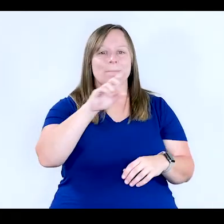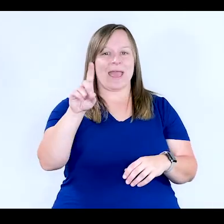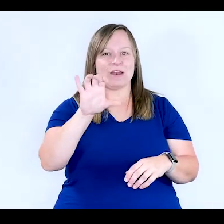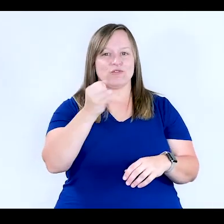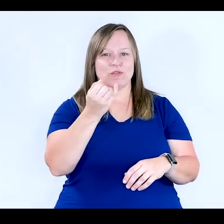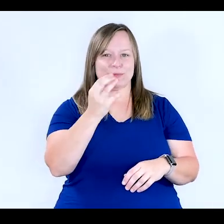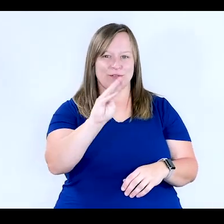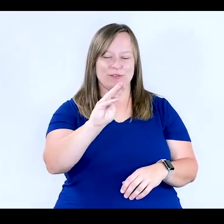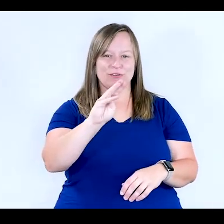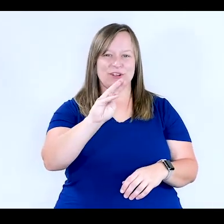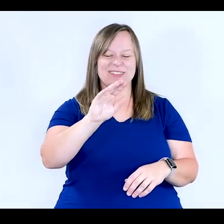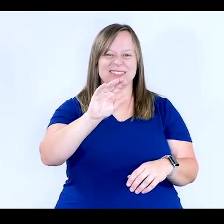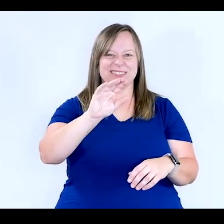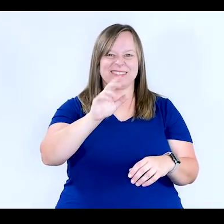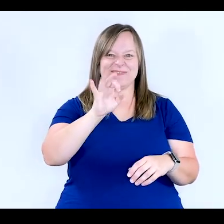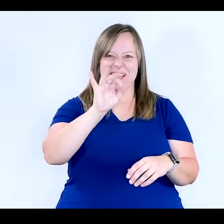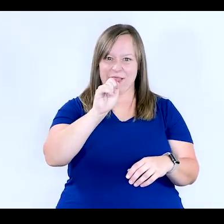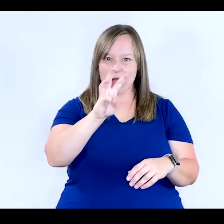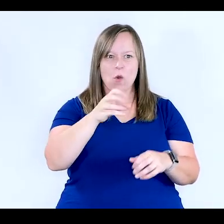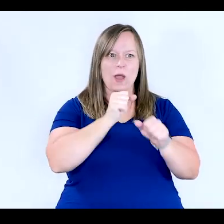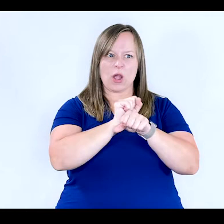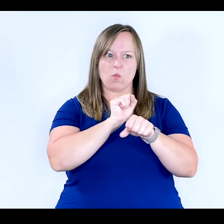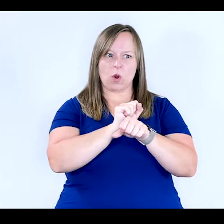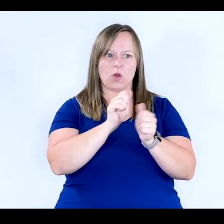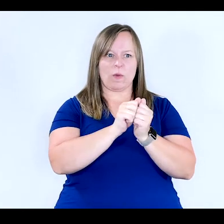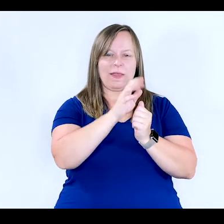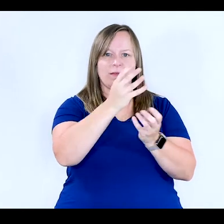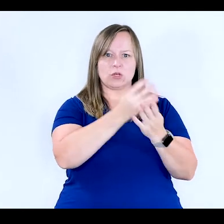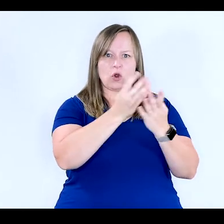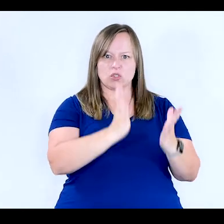criminal-justice fellow, I've been working a lot with incarcerated